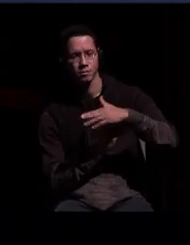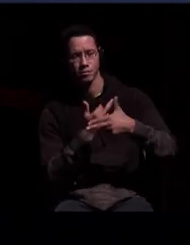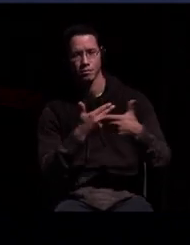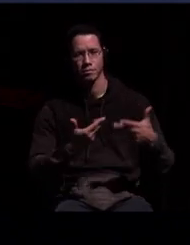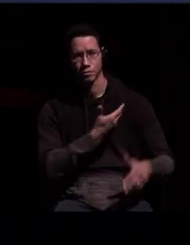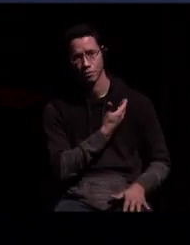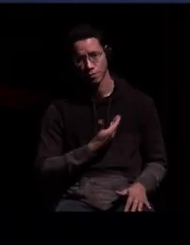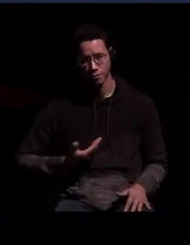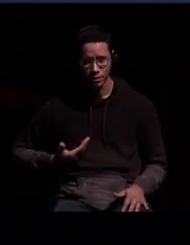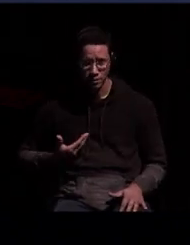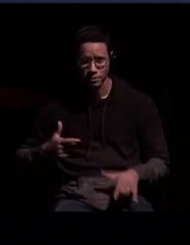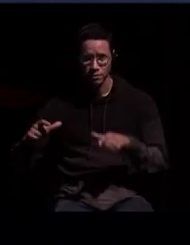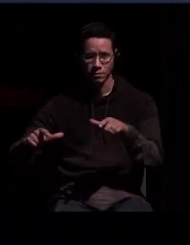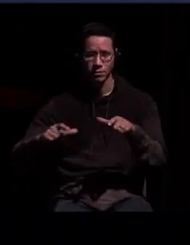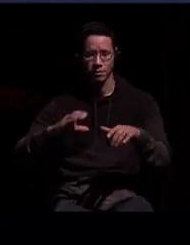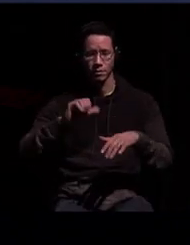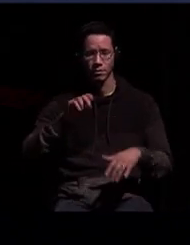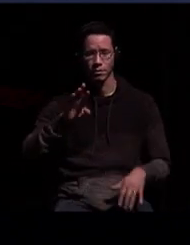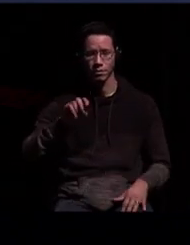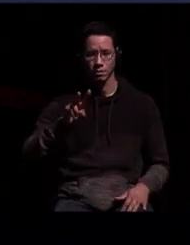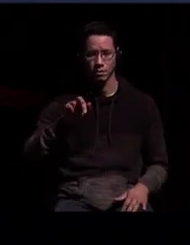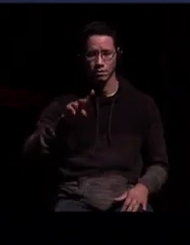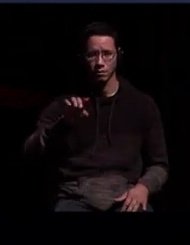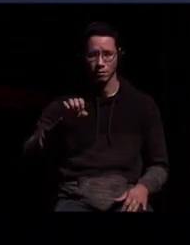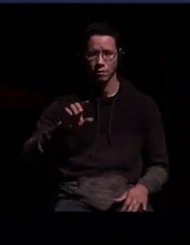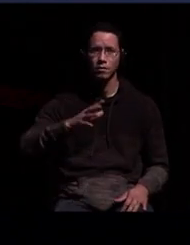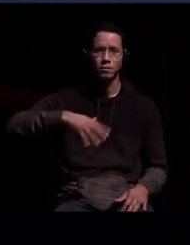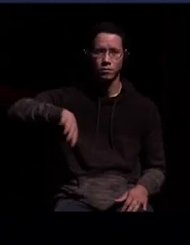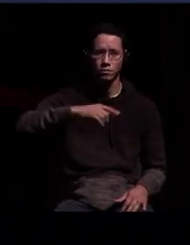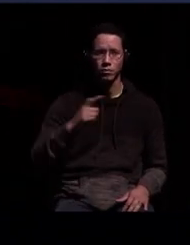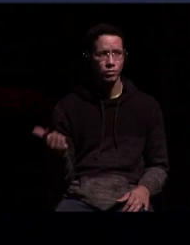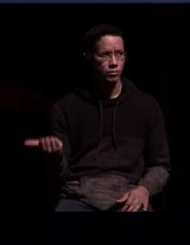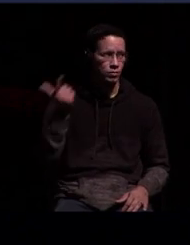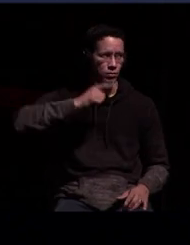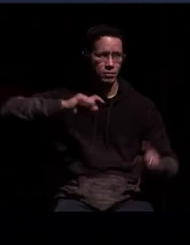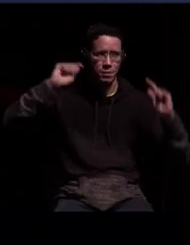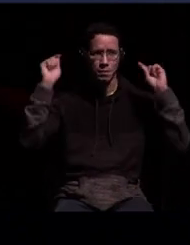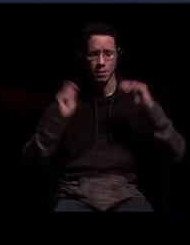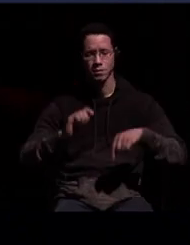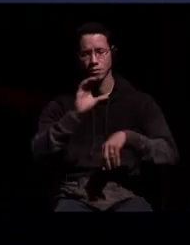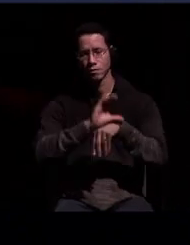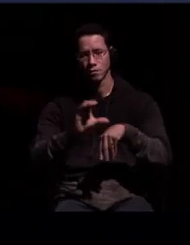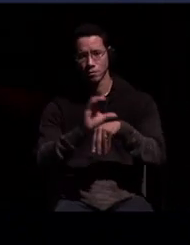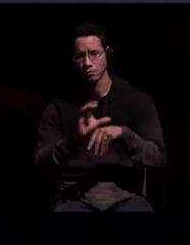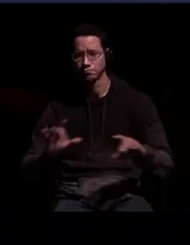so that everybody could be educated, updated, and put the plan into practice.